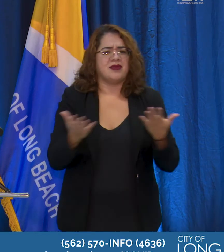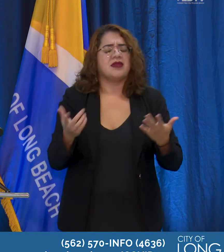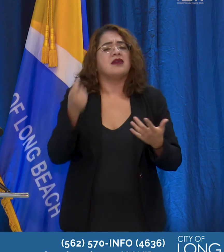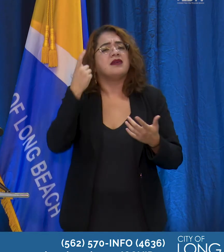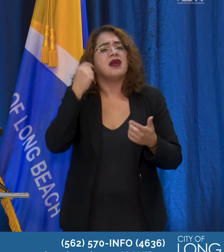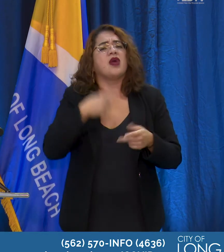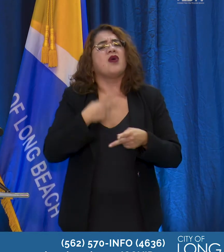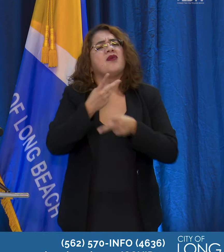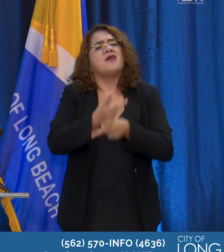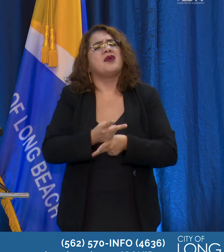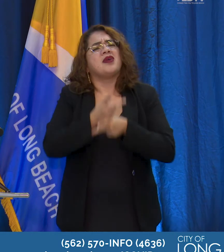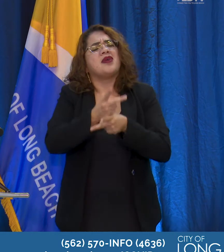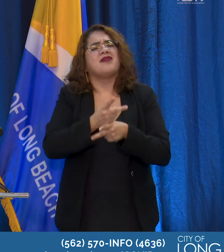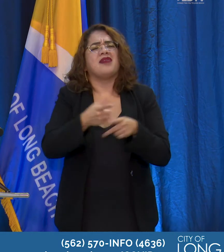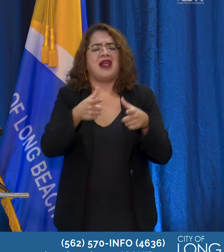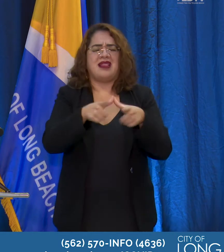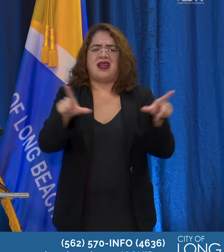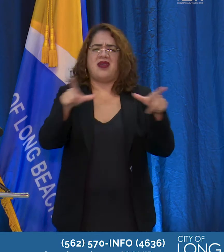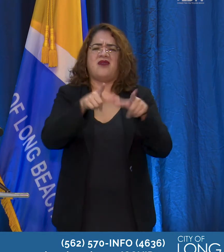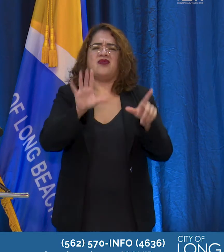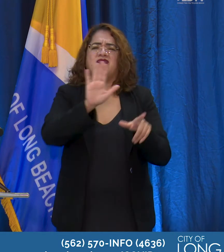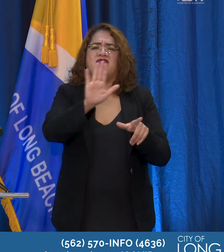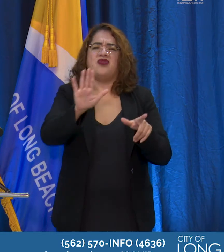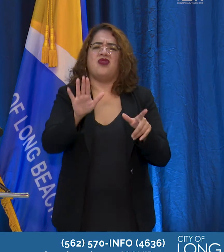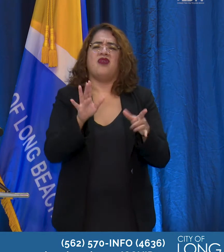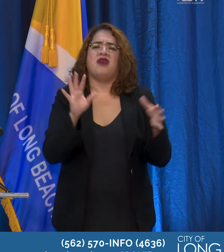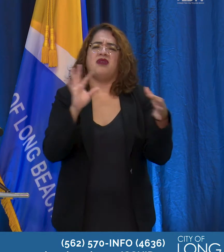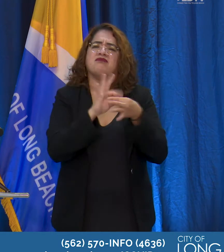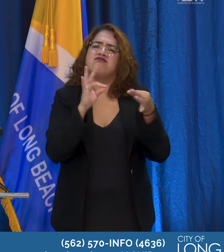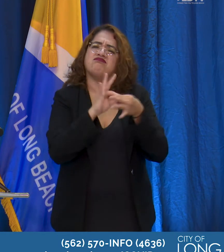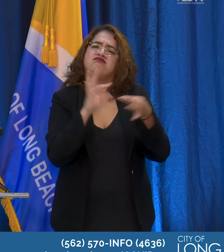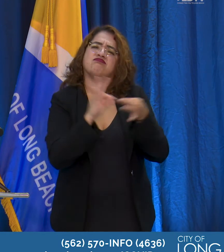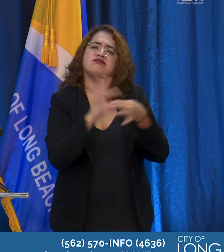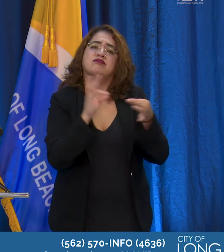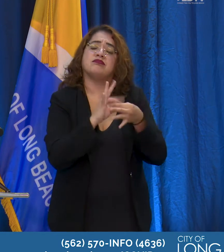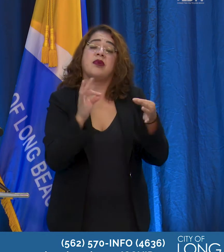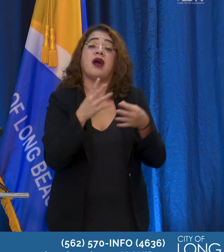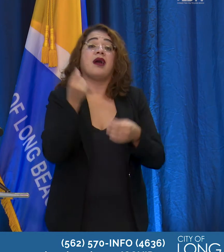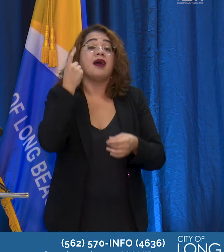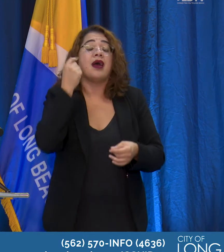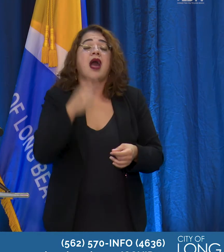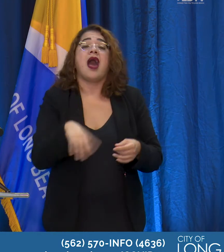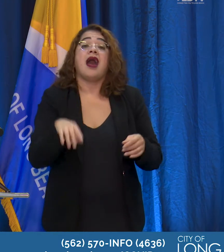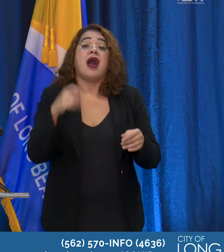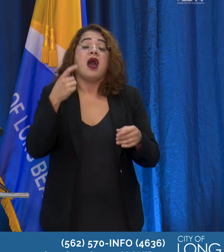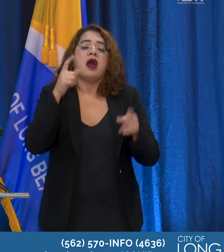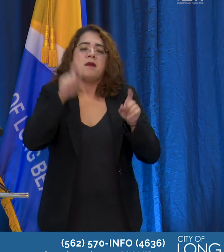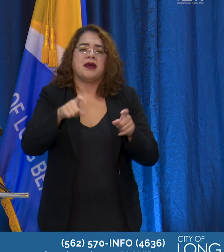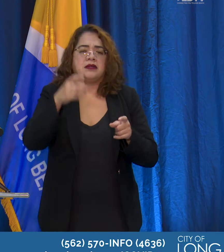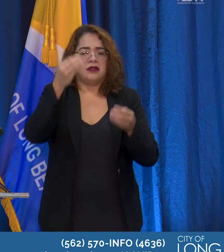and by sharing accurate information about how the virus spreads. It's important to speak out against negative behaviors and statements